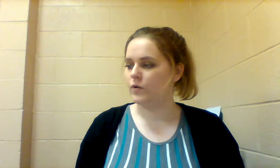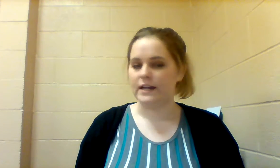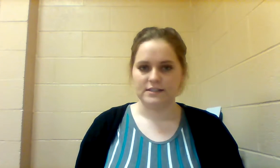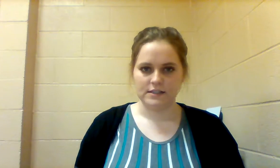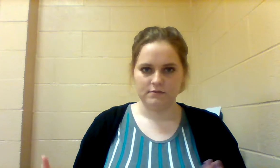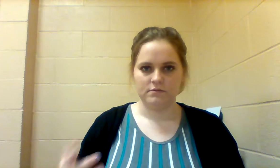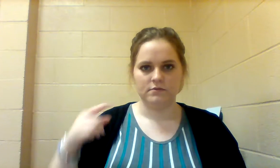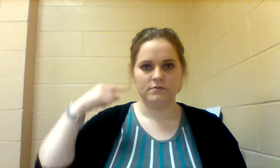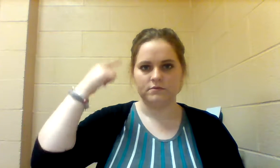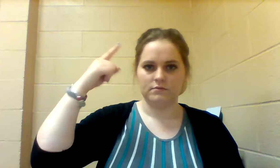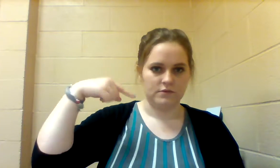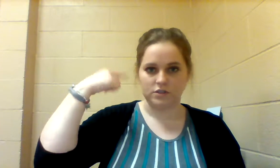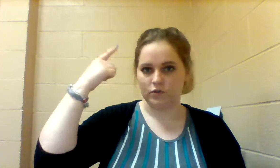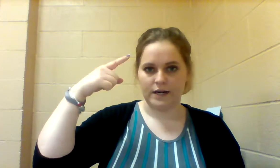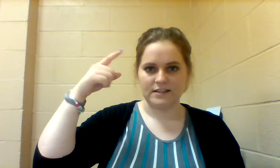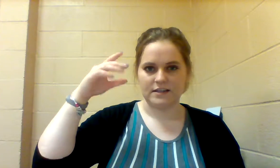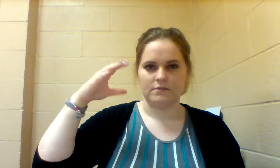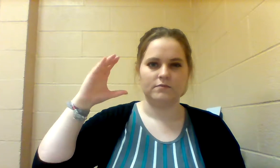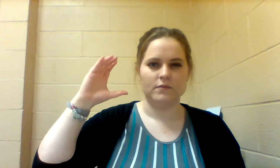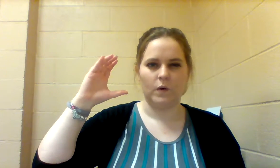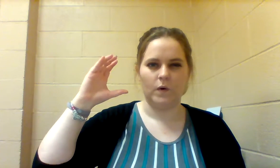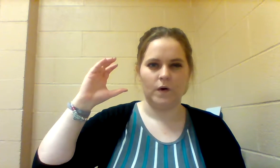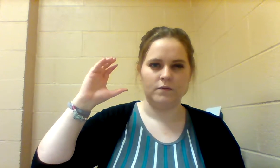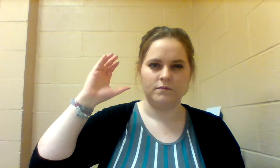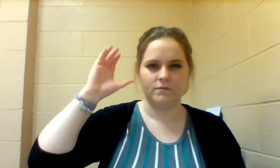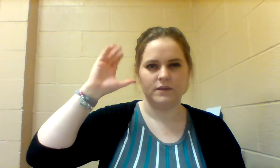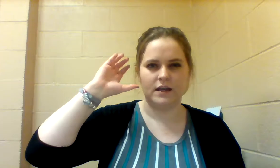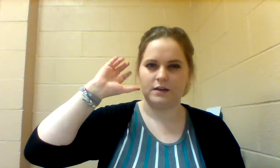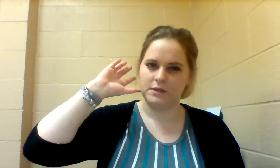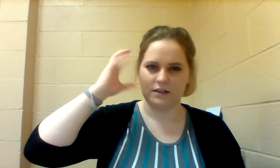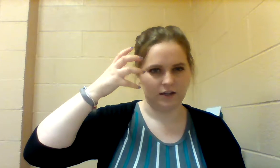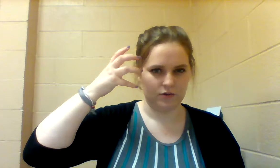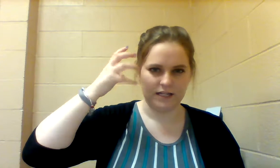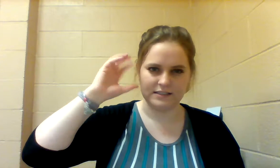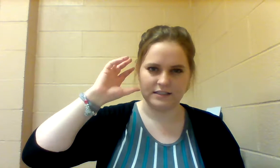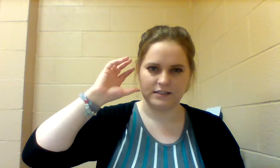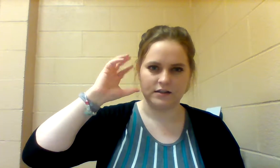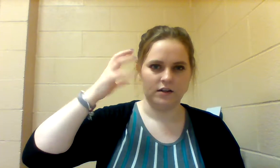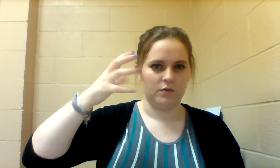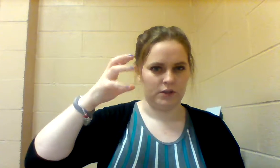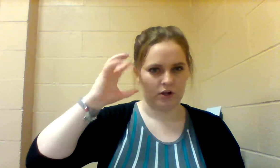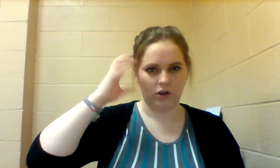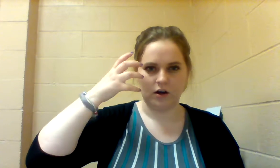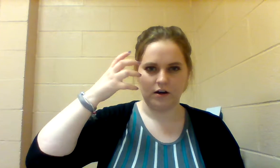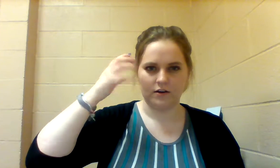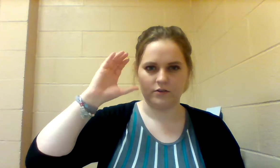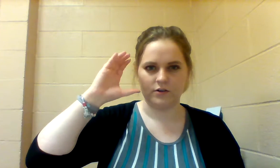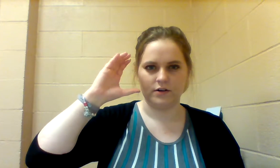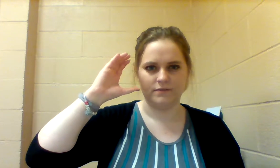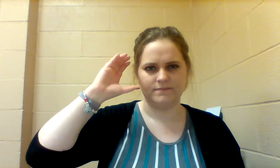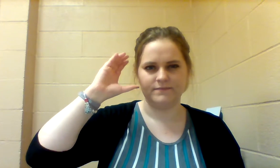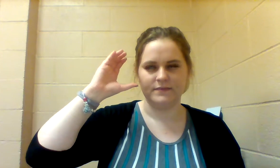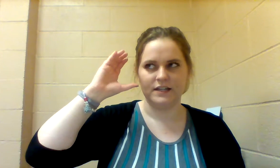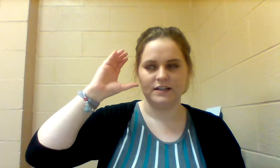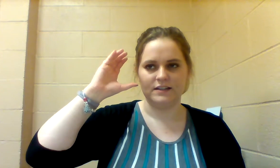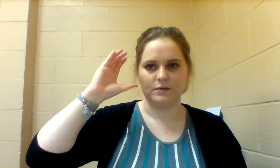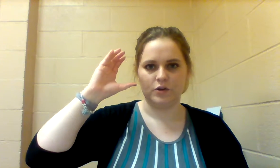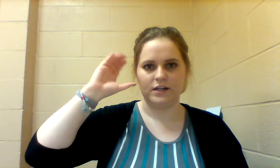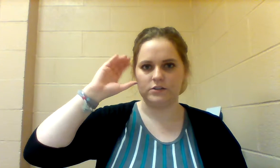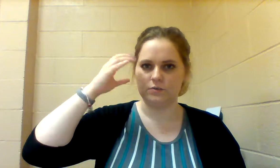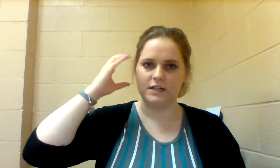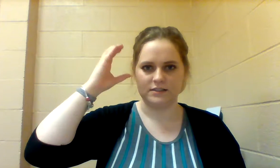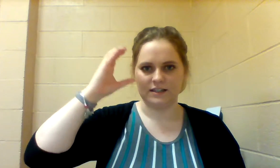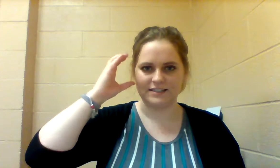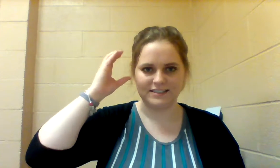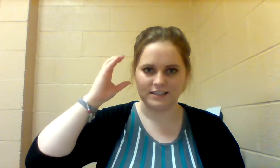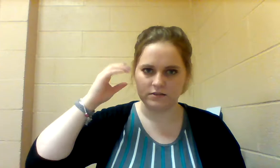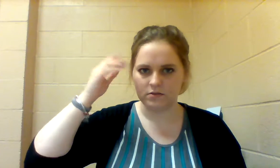CRAZY just CRAZY or it can be like CRAZY with a claw or a more English way is like